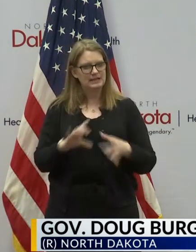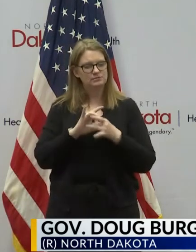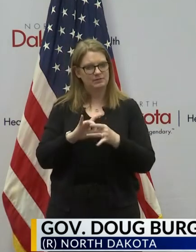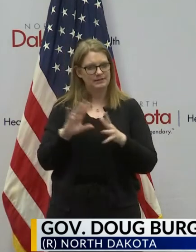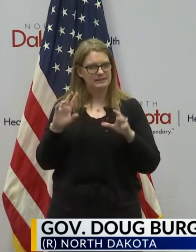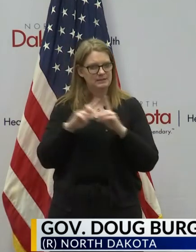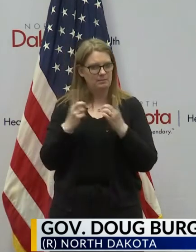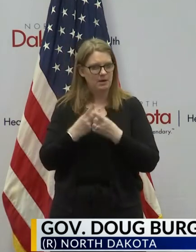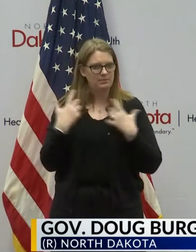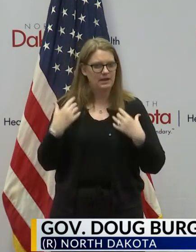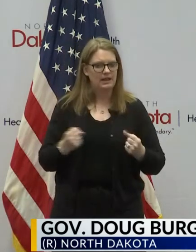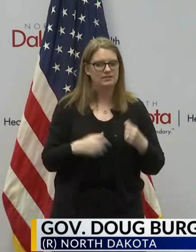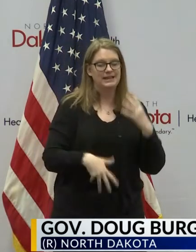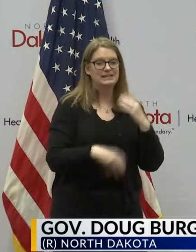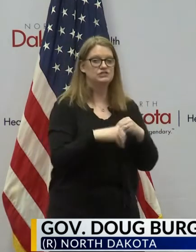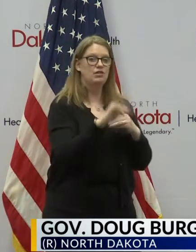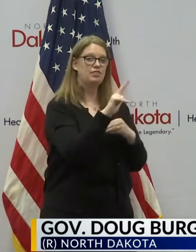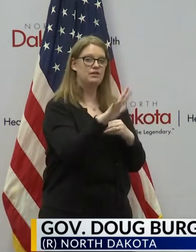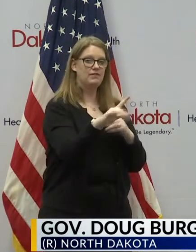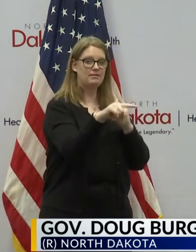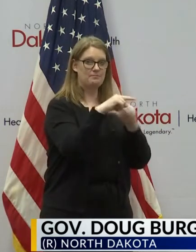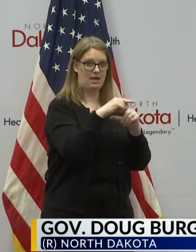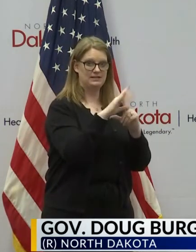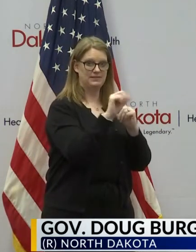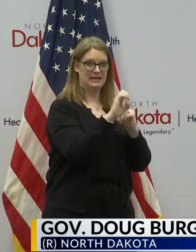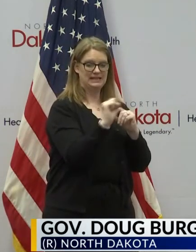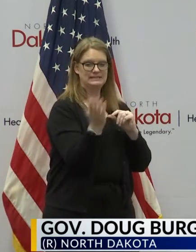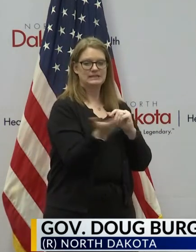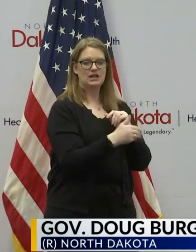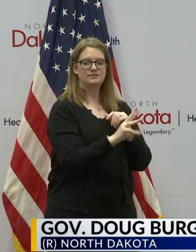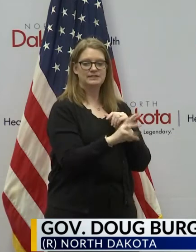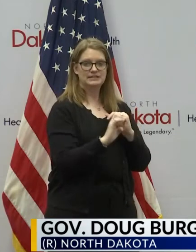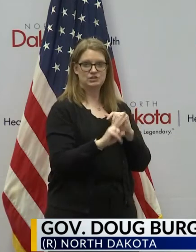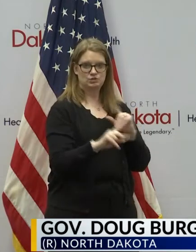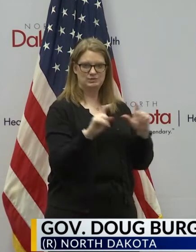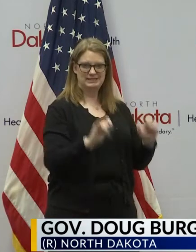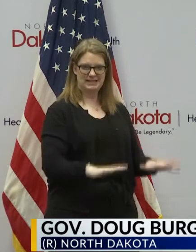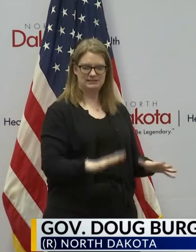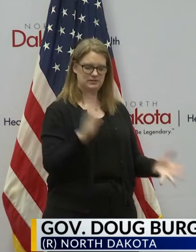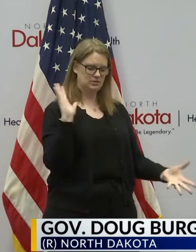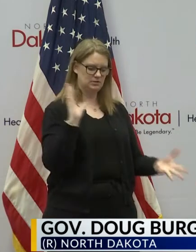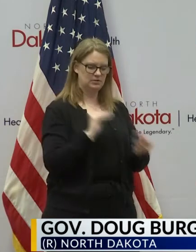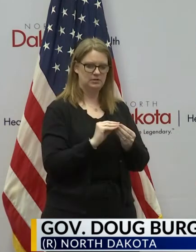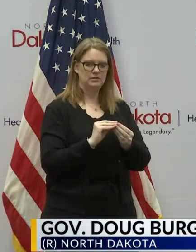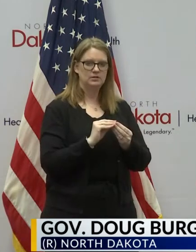INFORMATION REGARDING NEW TESTS FROM THE DEPARTMENT OF HEALTH. WE CONFIRMED 35 ADDITIONAL CASES